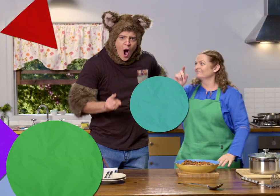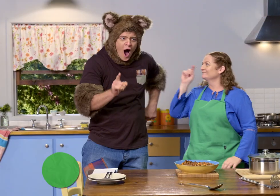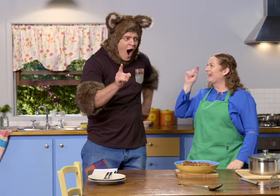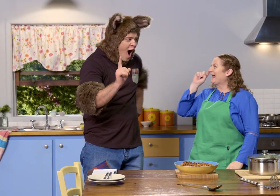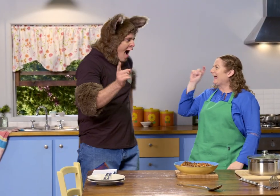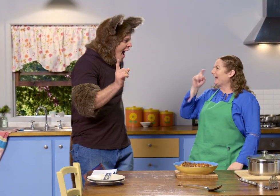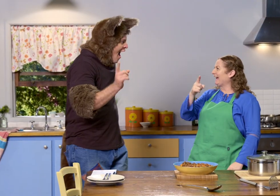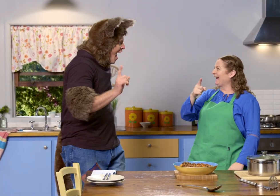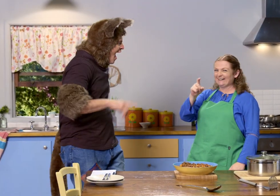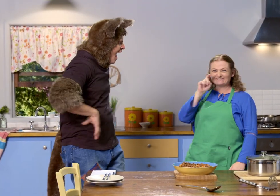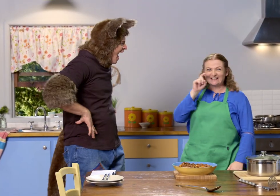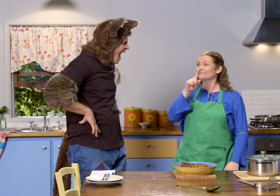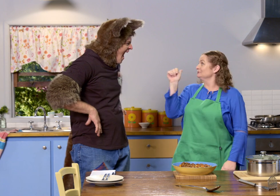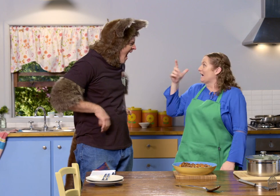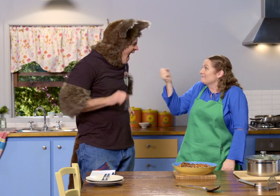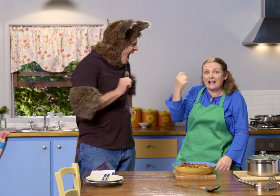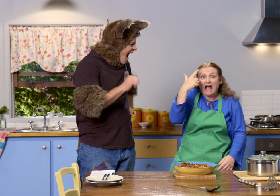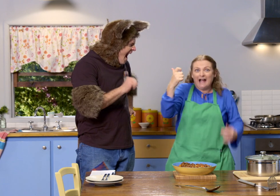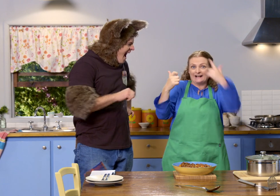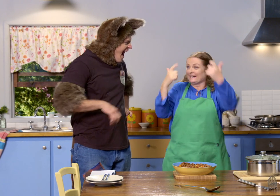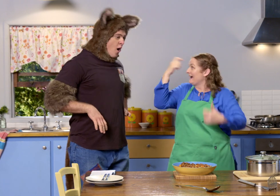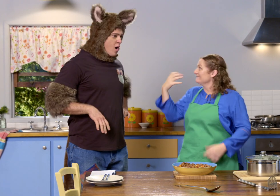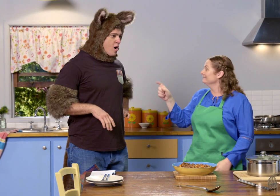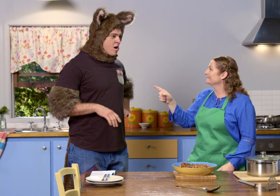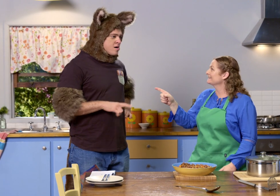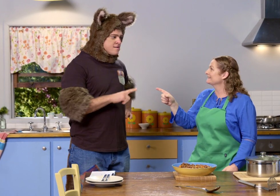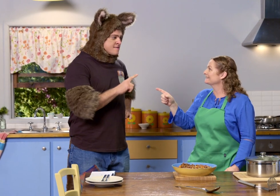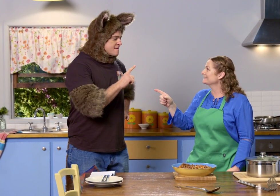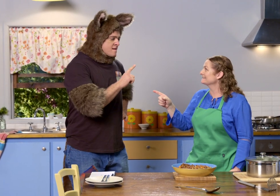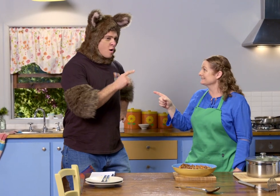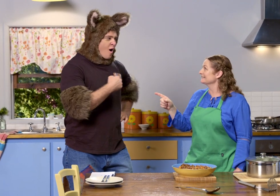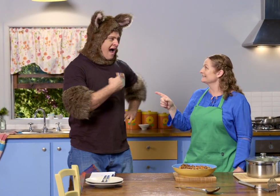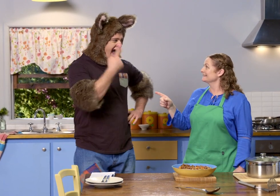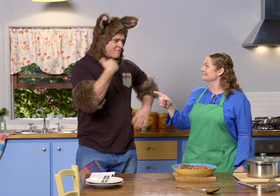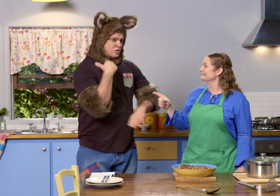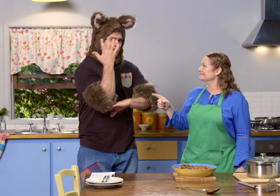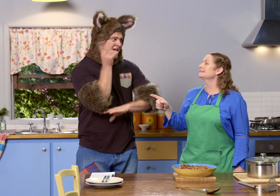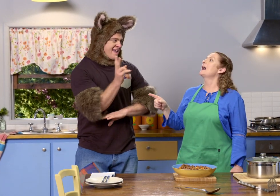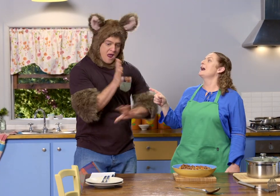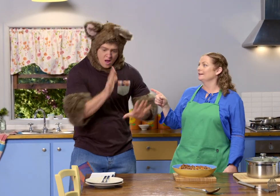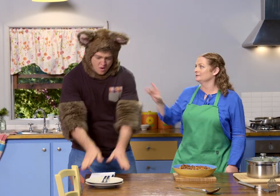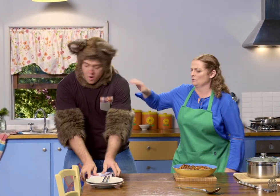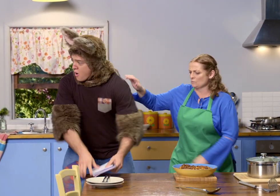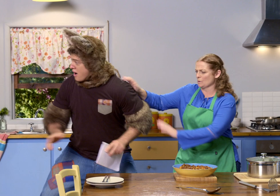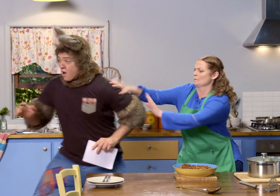Oh, wow! That looked like fun. Did that give you any ideas, Possum? It did. I need to go have a look at my tree again.